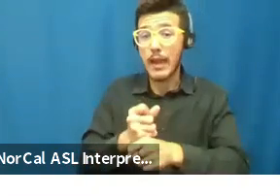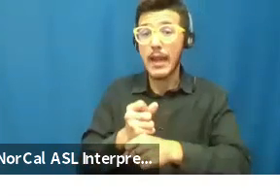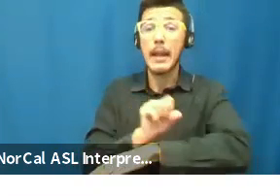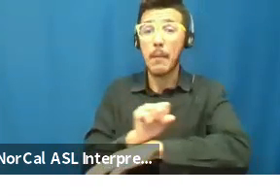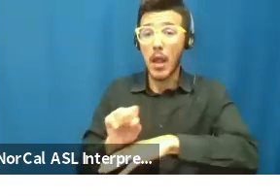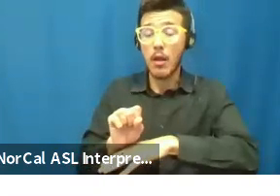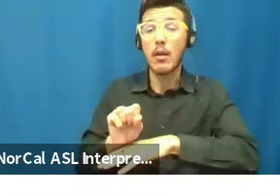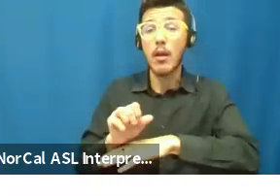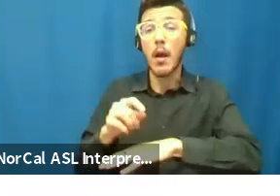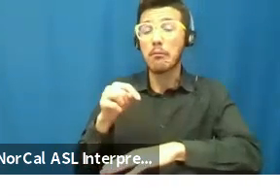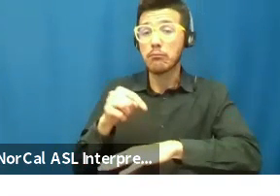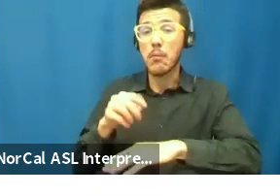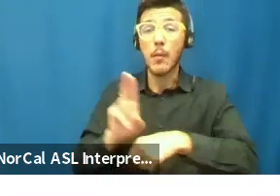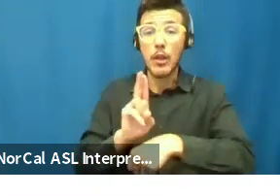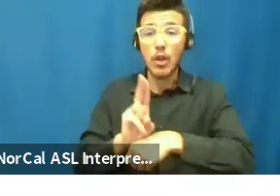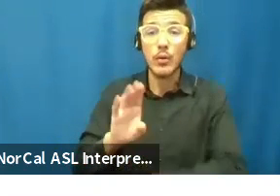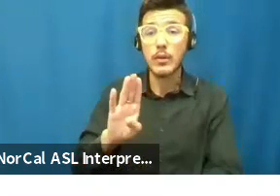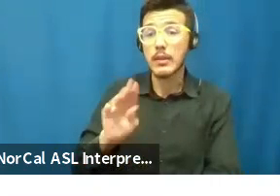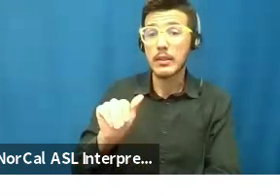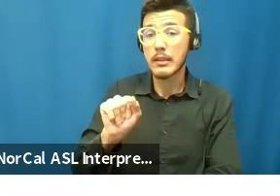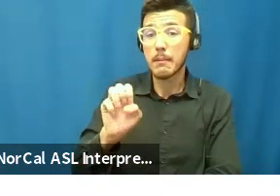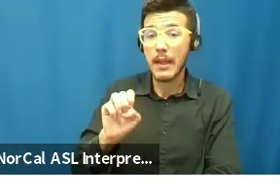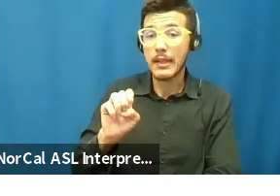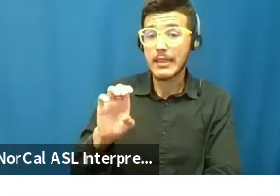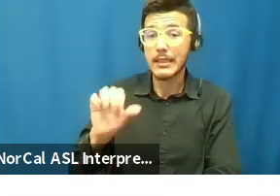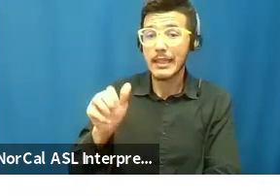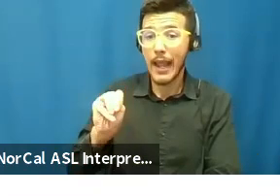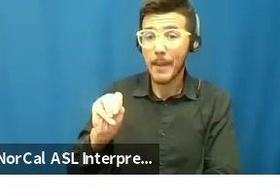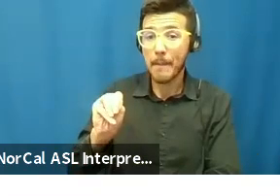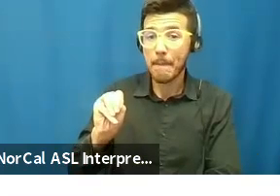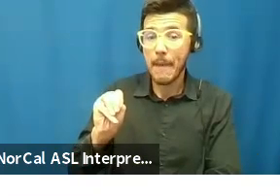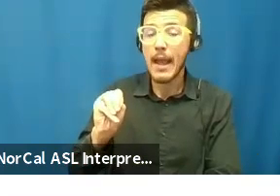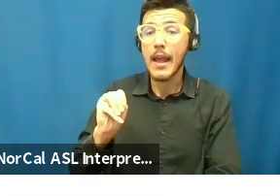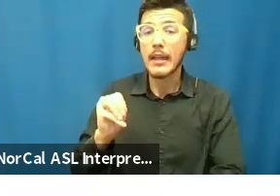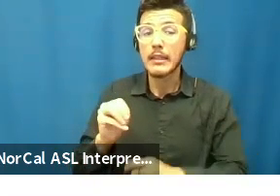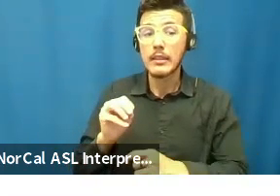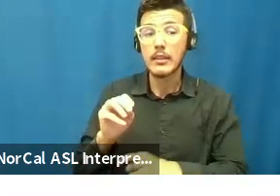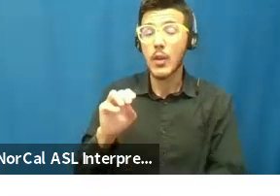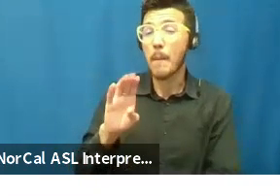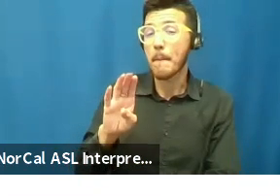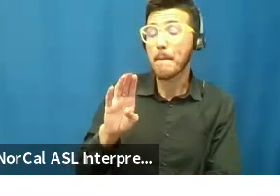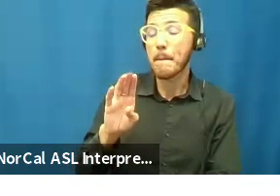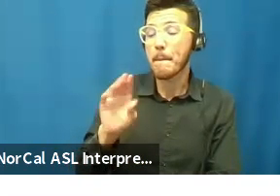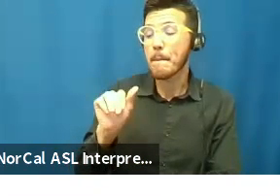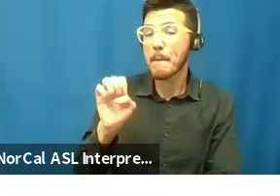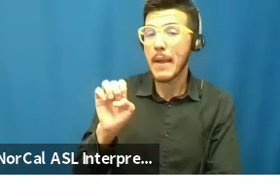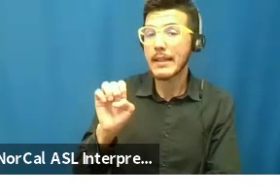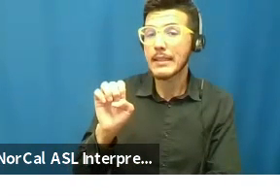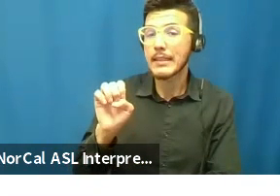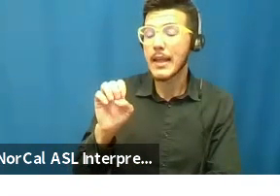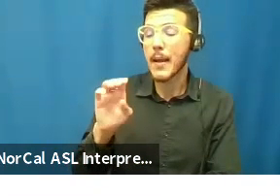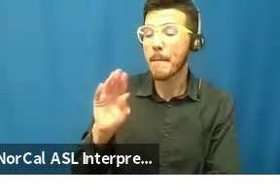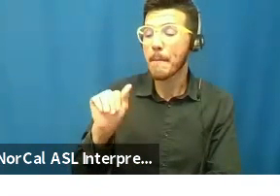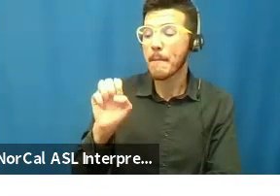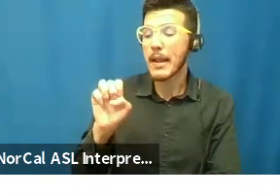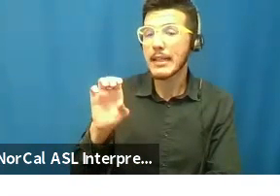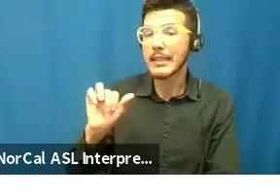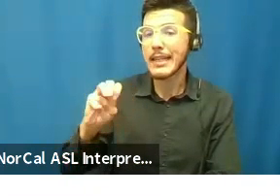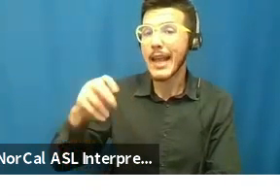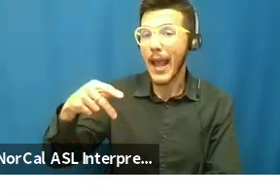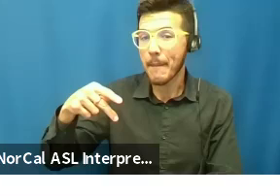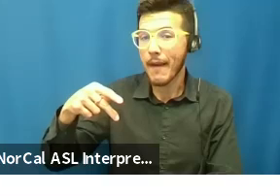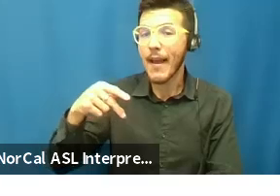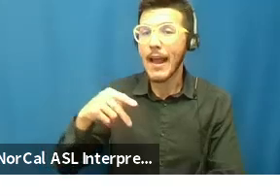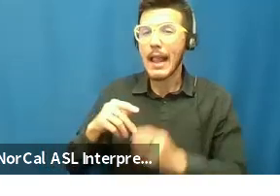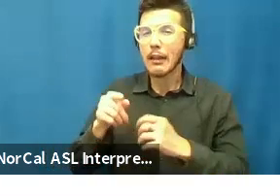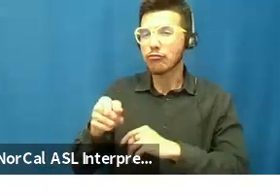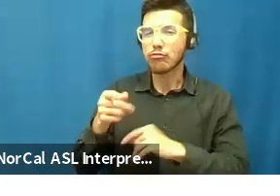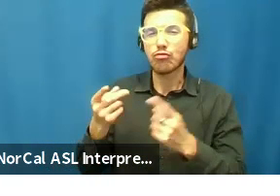use Basecamp. And through this Basecamp, they're able to send messages to each other about, hey,